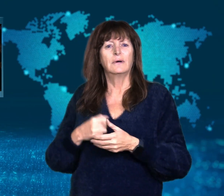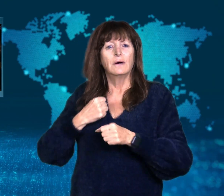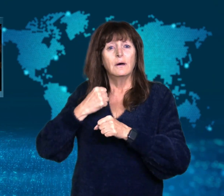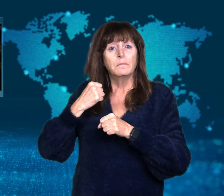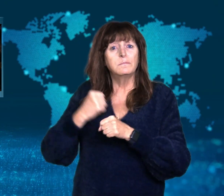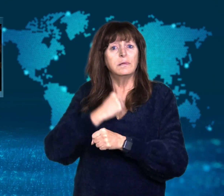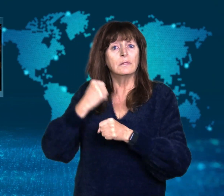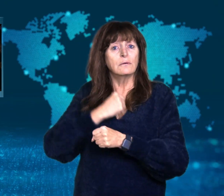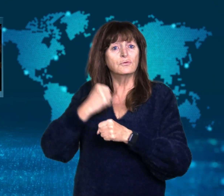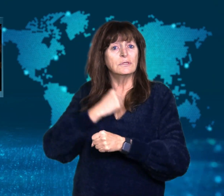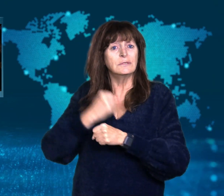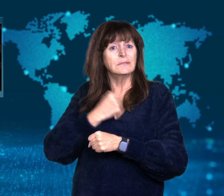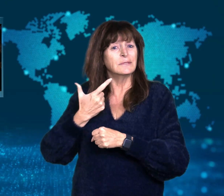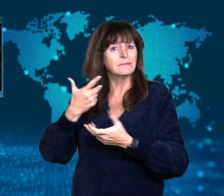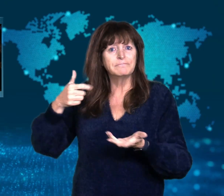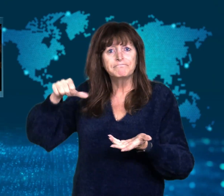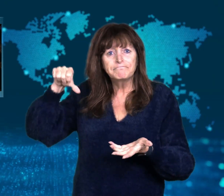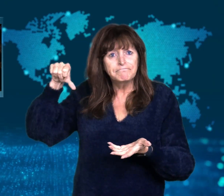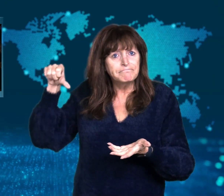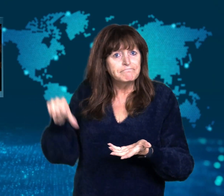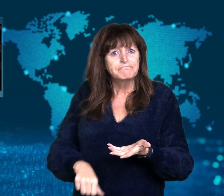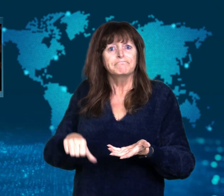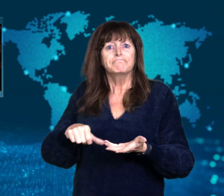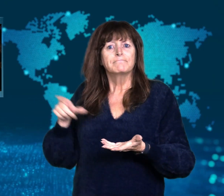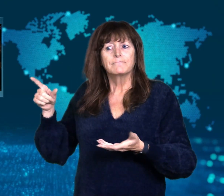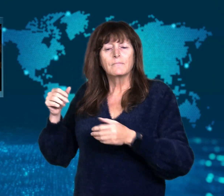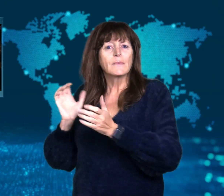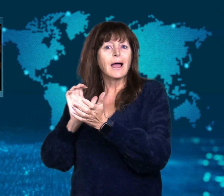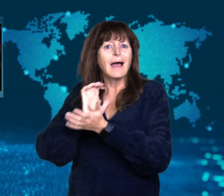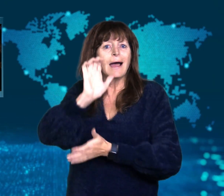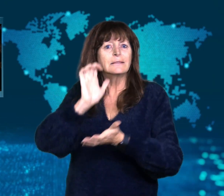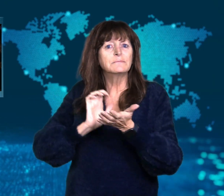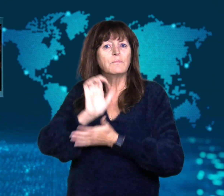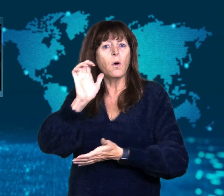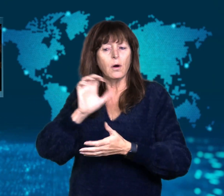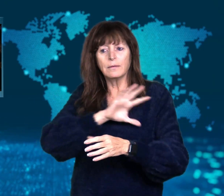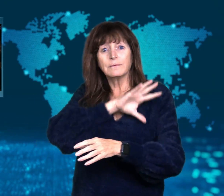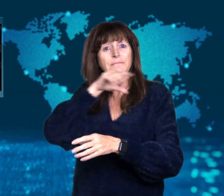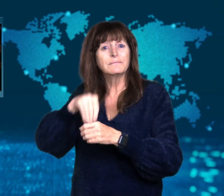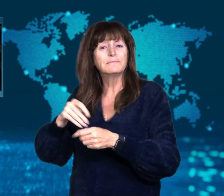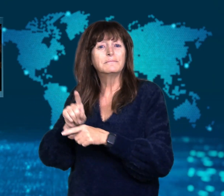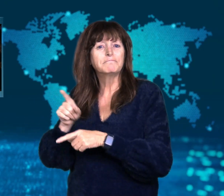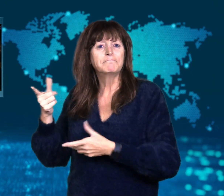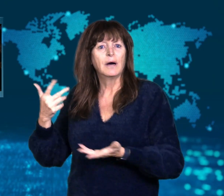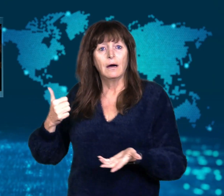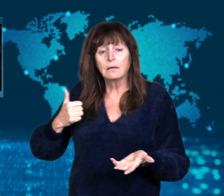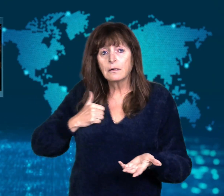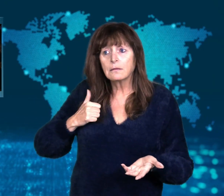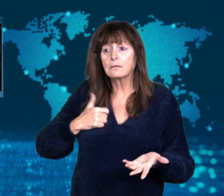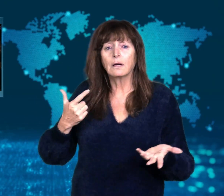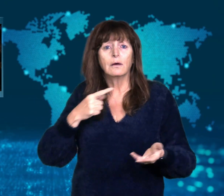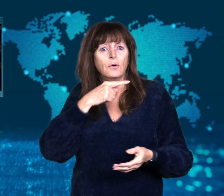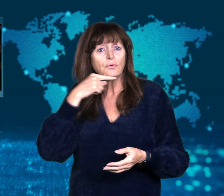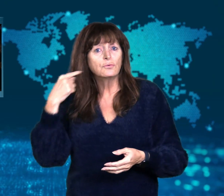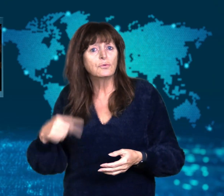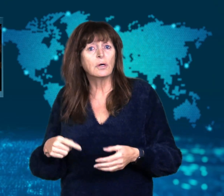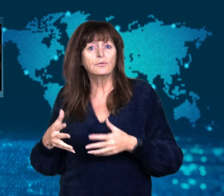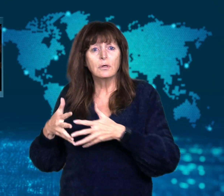Russia and the US, and poor or extreme weather such as drought,